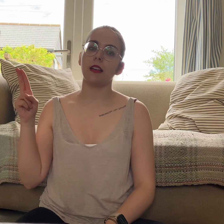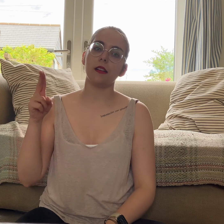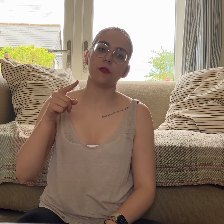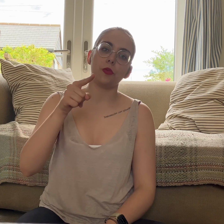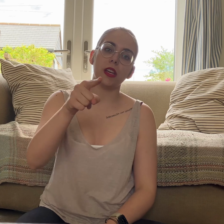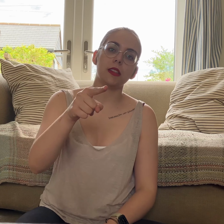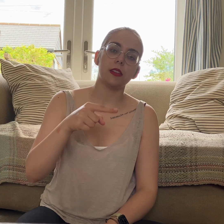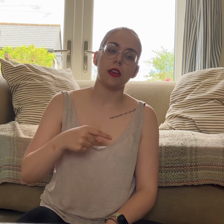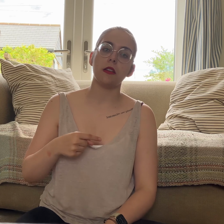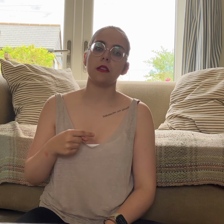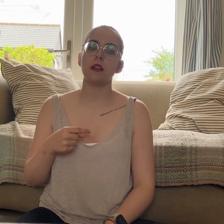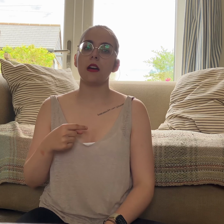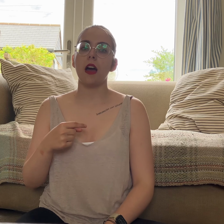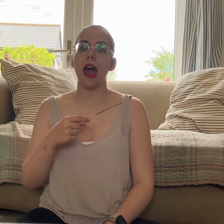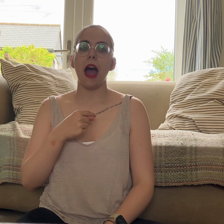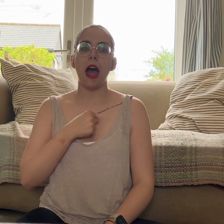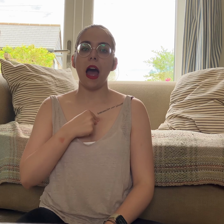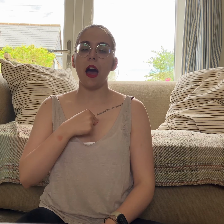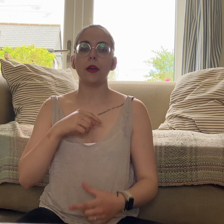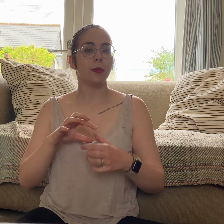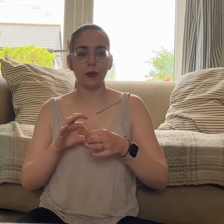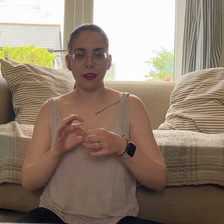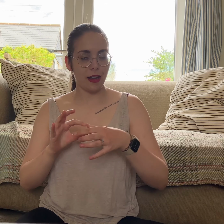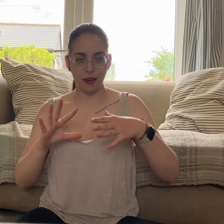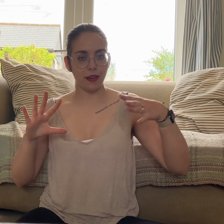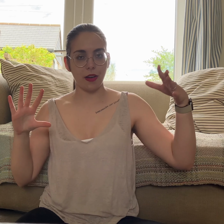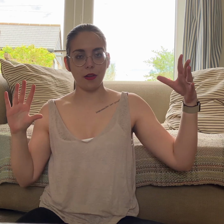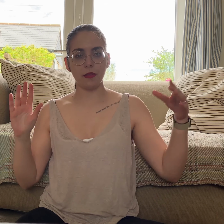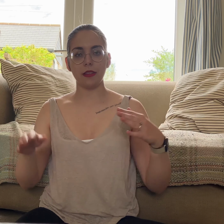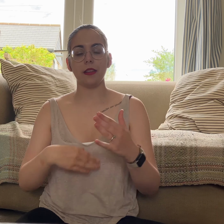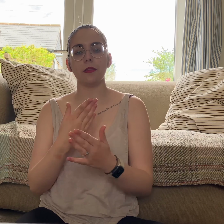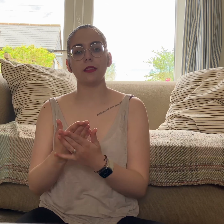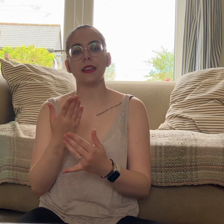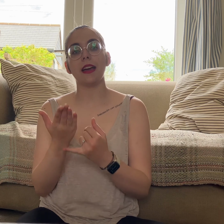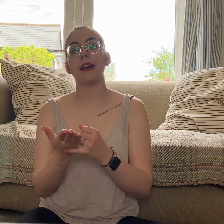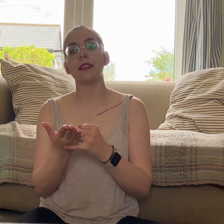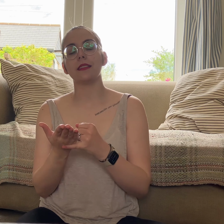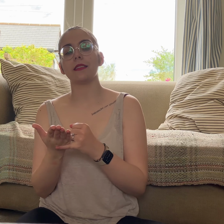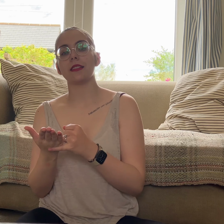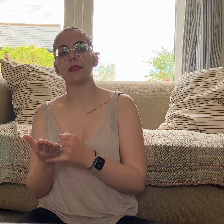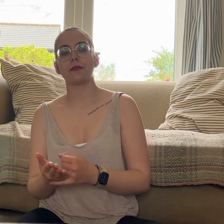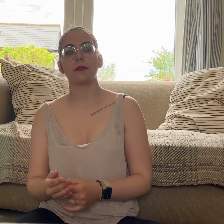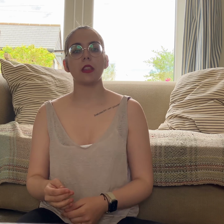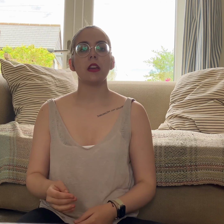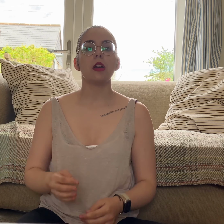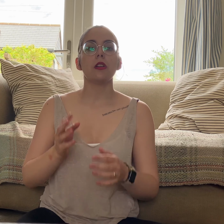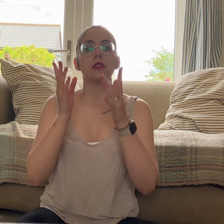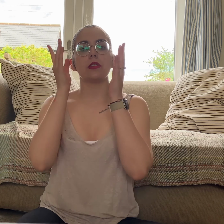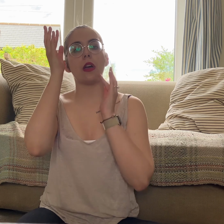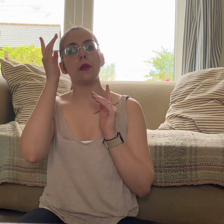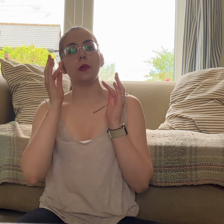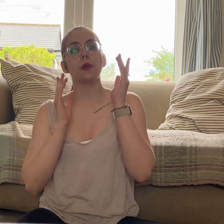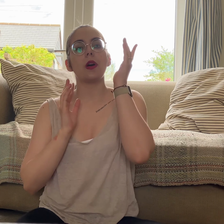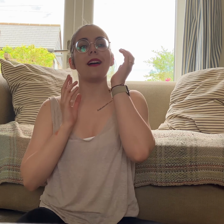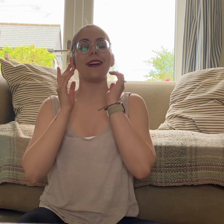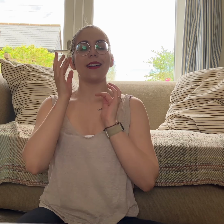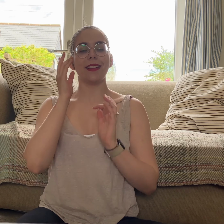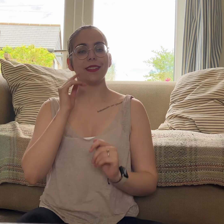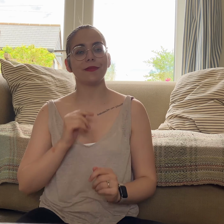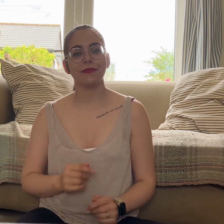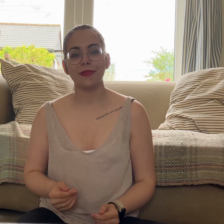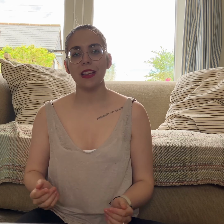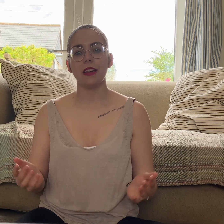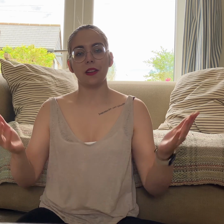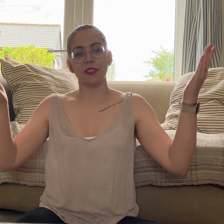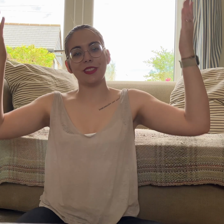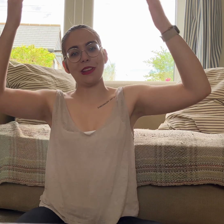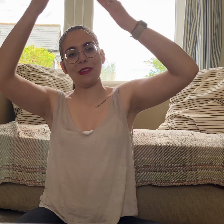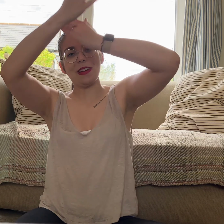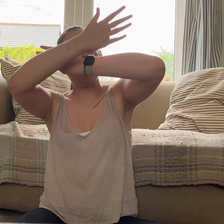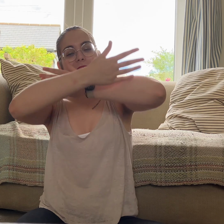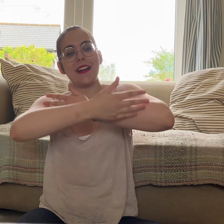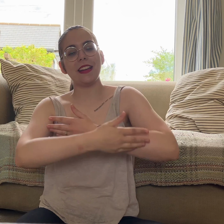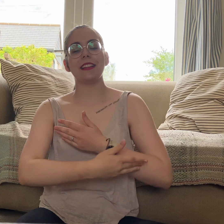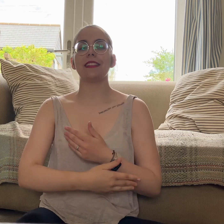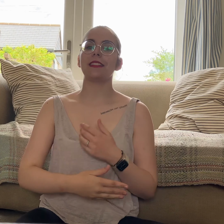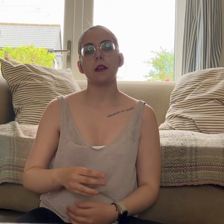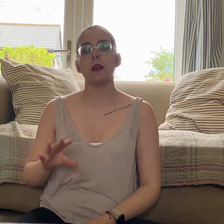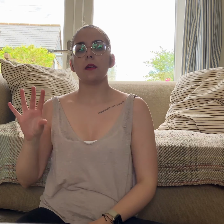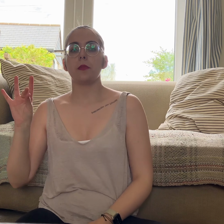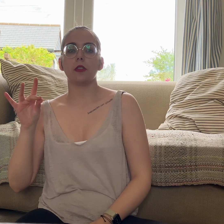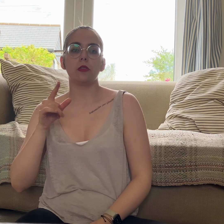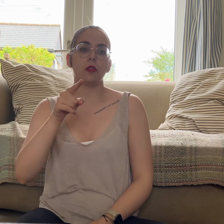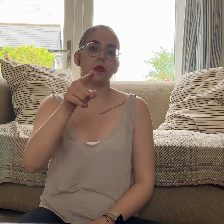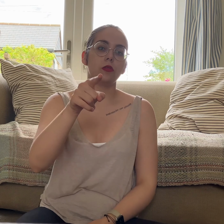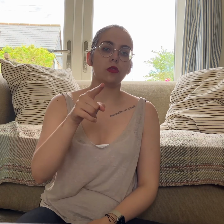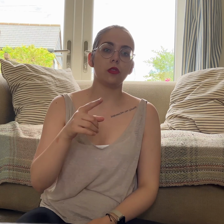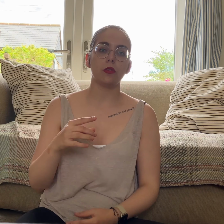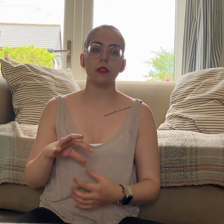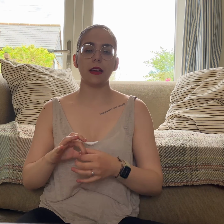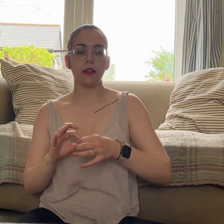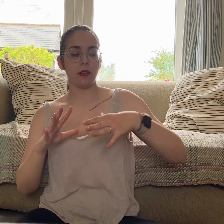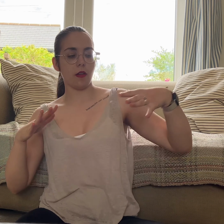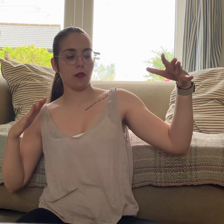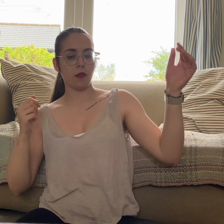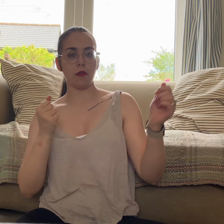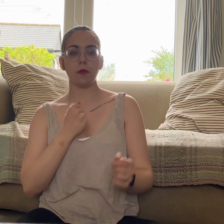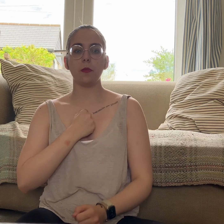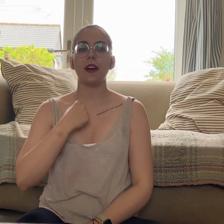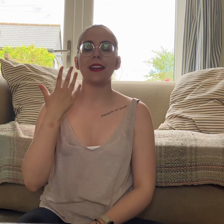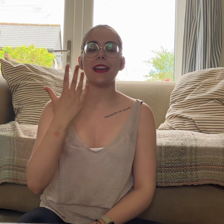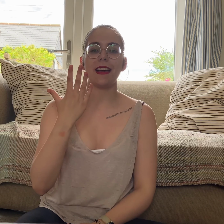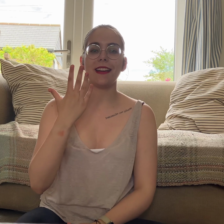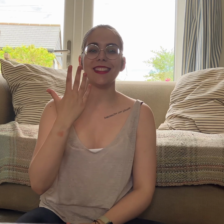life with you. I won't let go until the end. So cry tonight, but don't you let go of my hand.